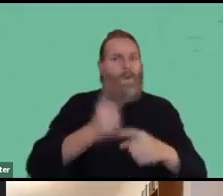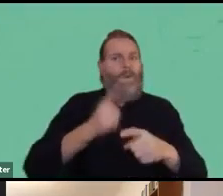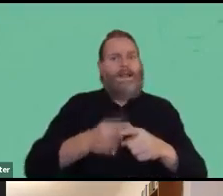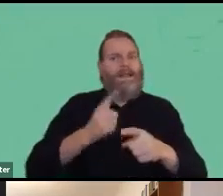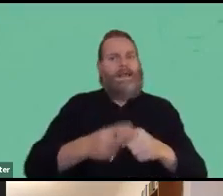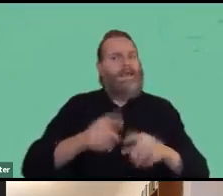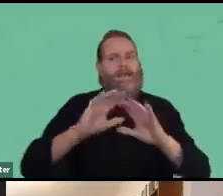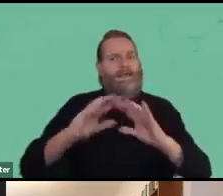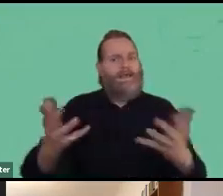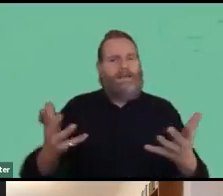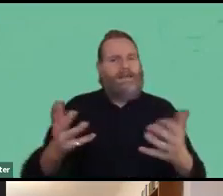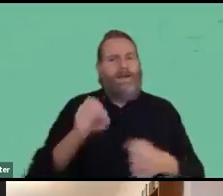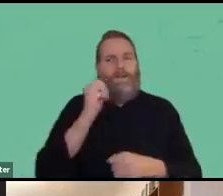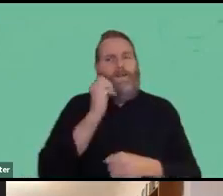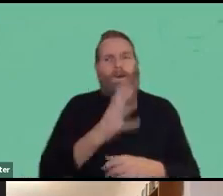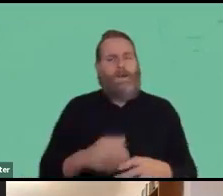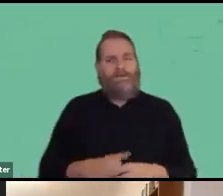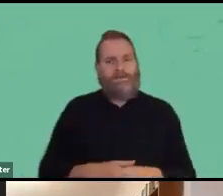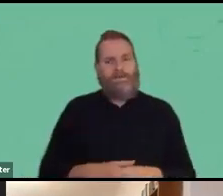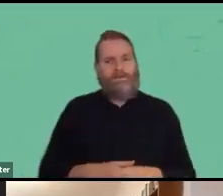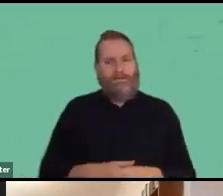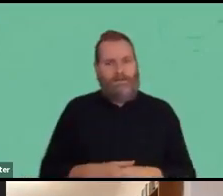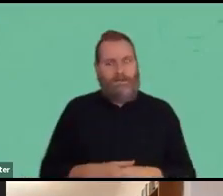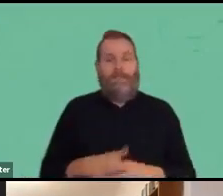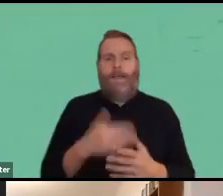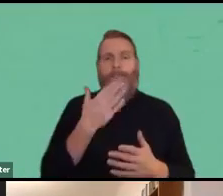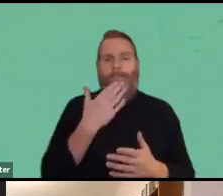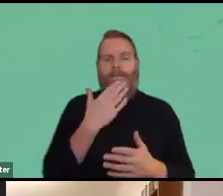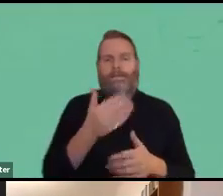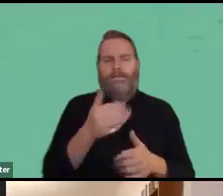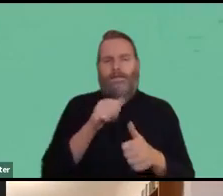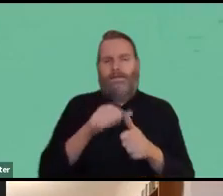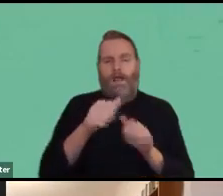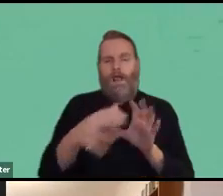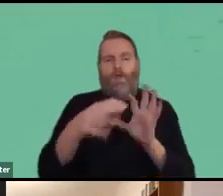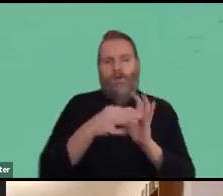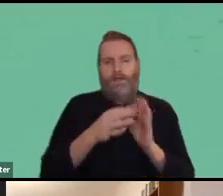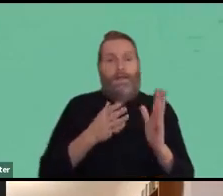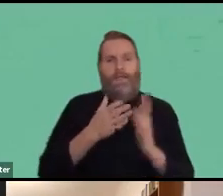on Facebook you're best off sending it via PCS because I can't see my own account right now